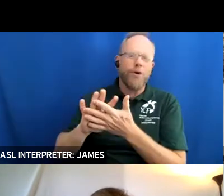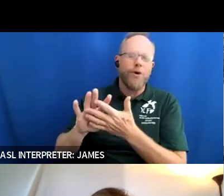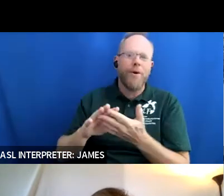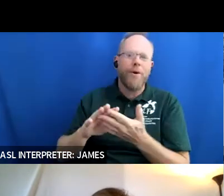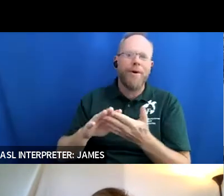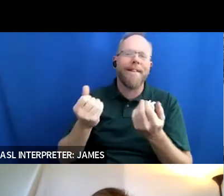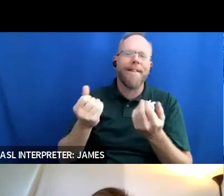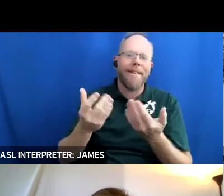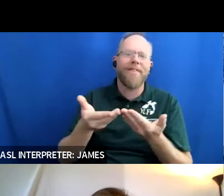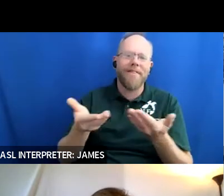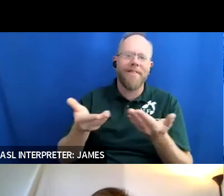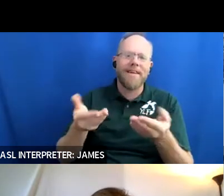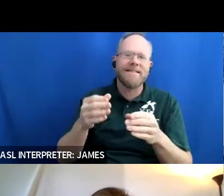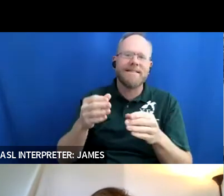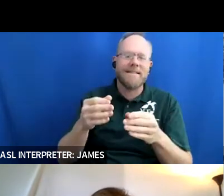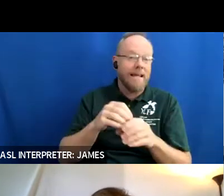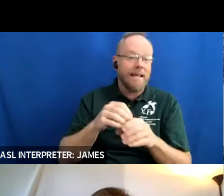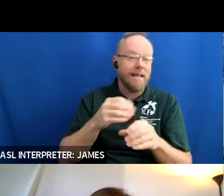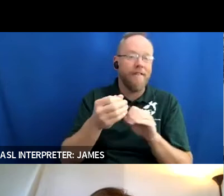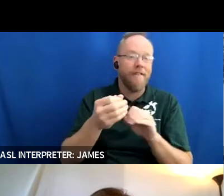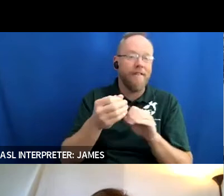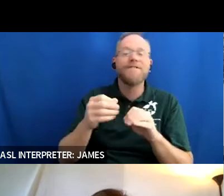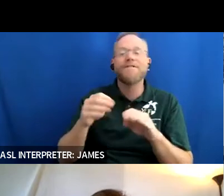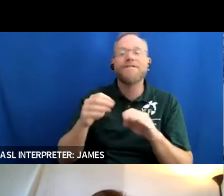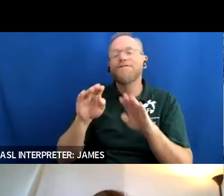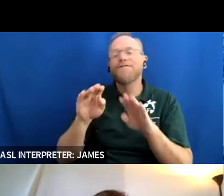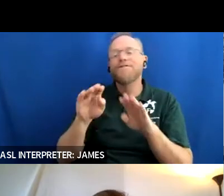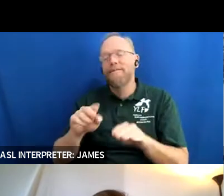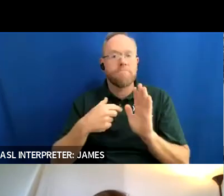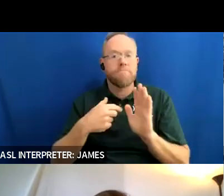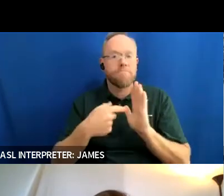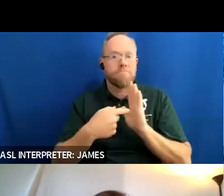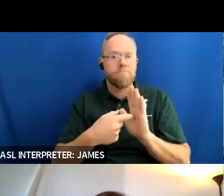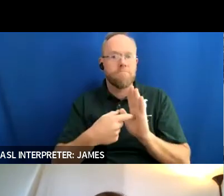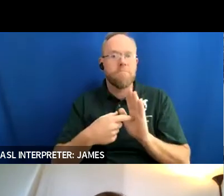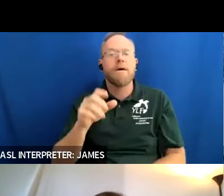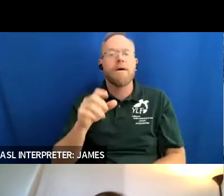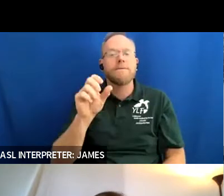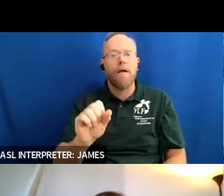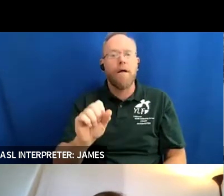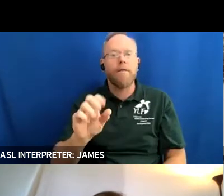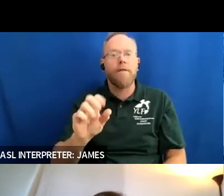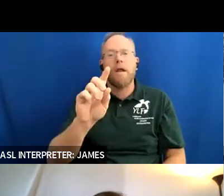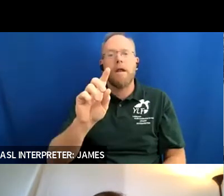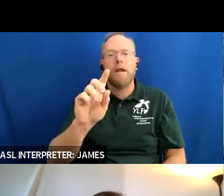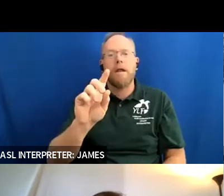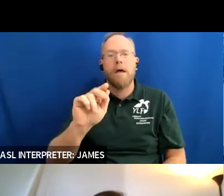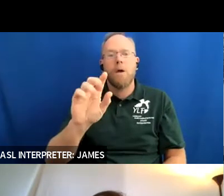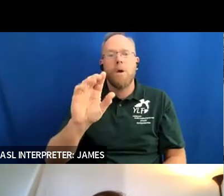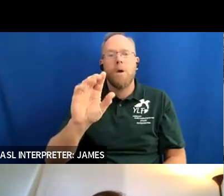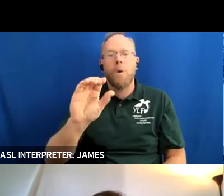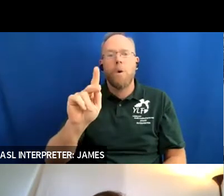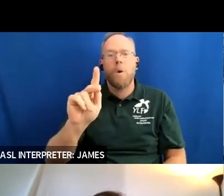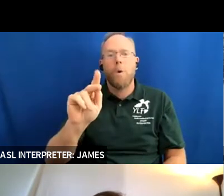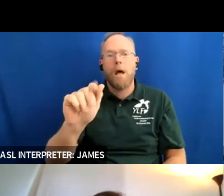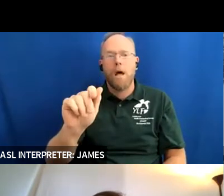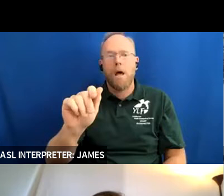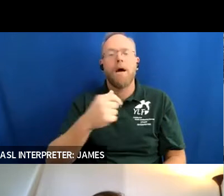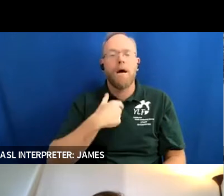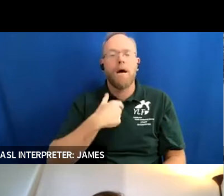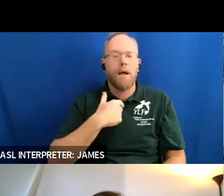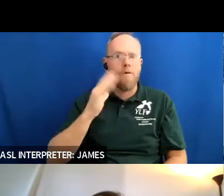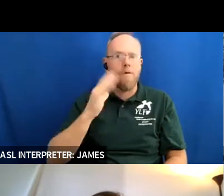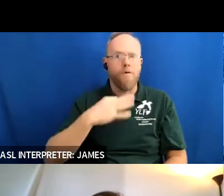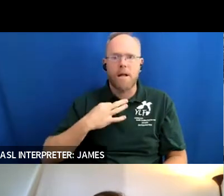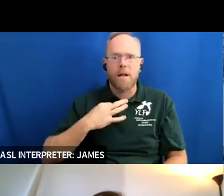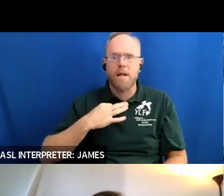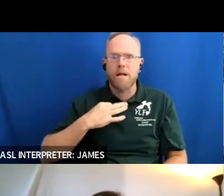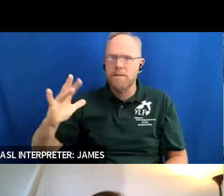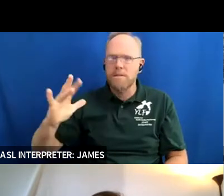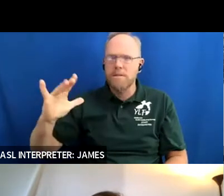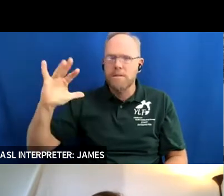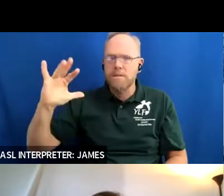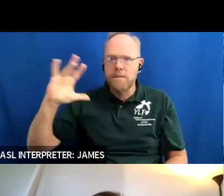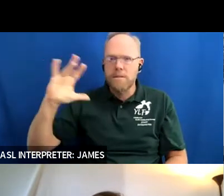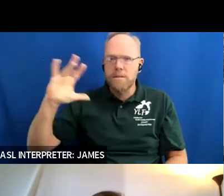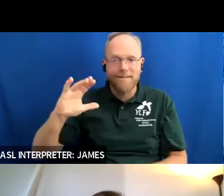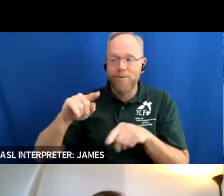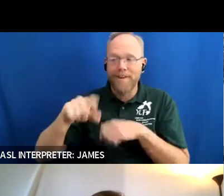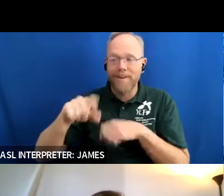i'm in my office i represent south dakota and i was a delegate a long time ago back in 2004